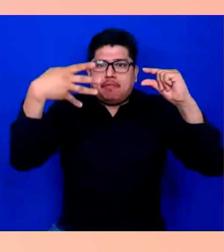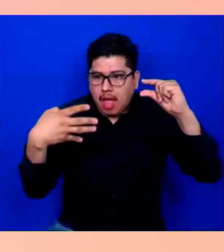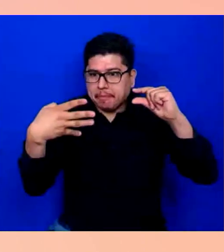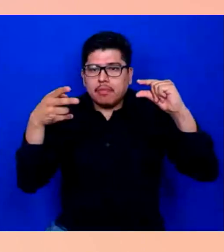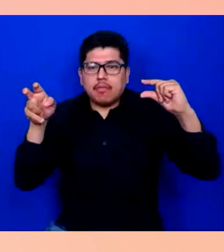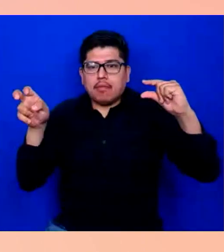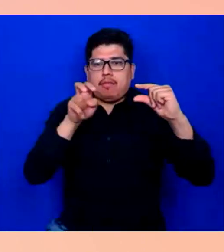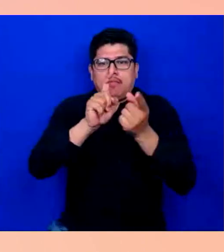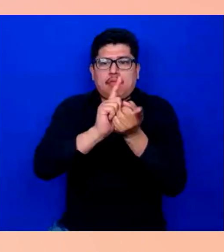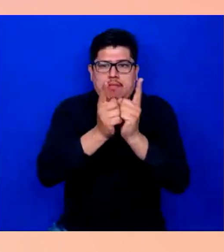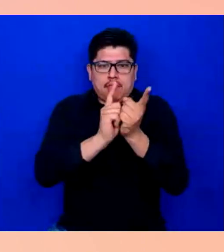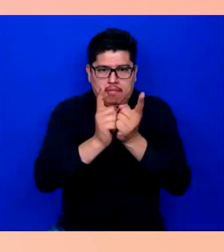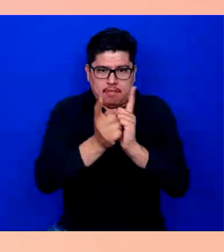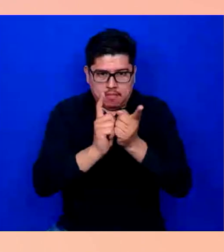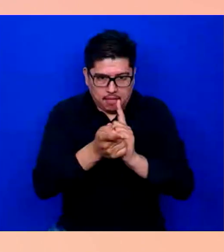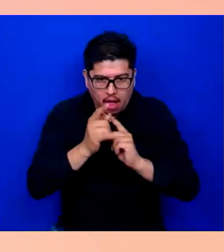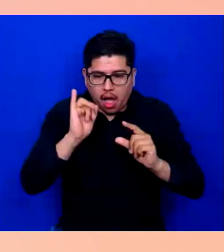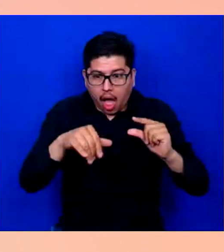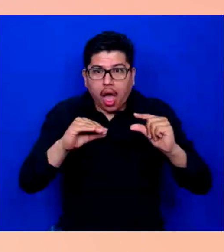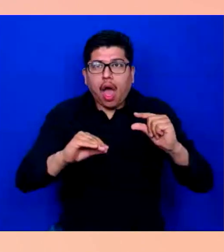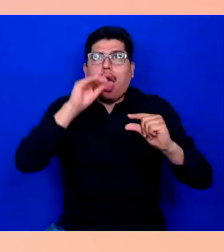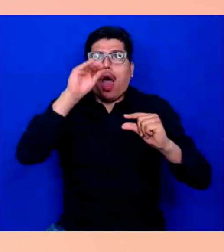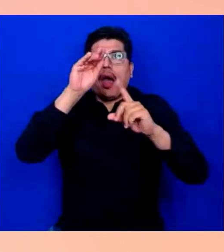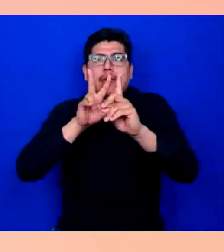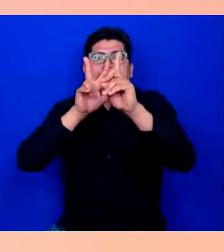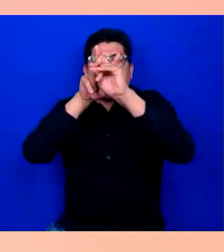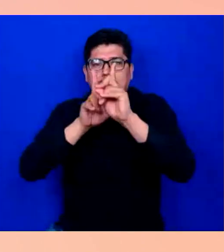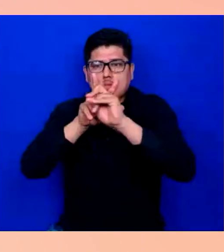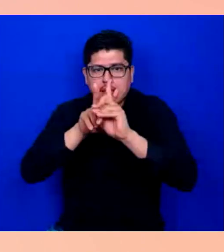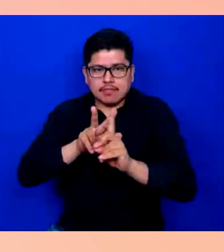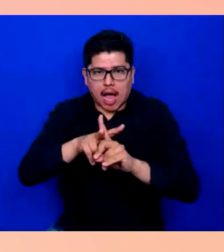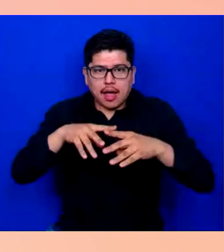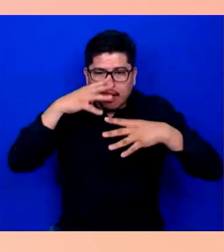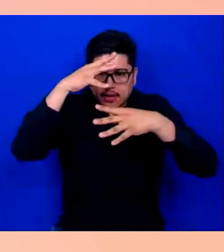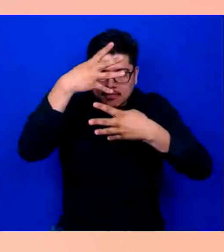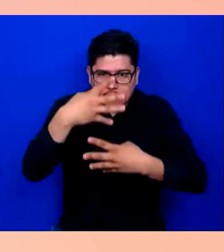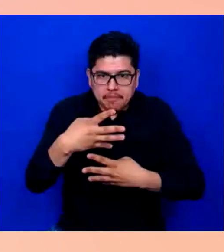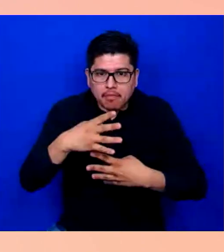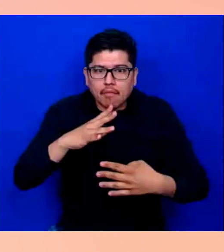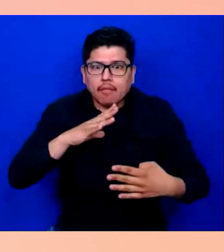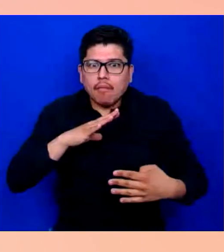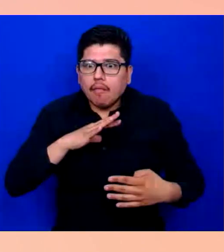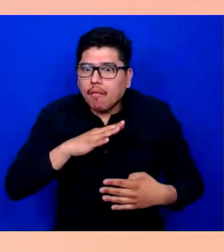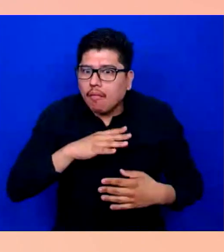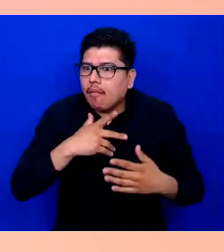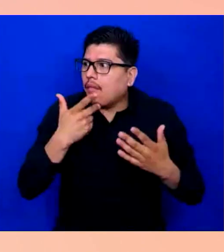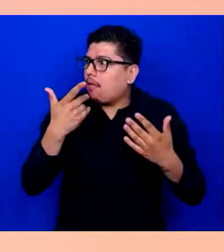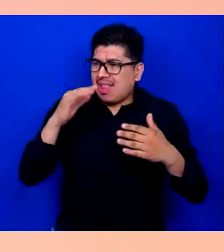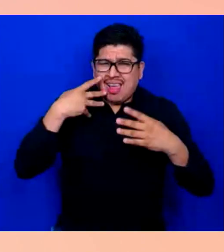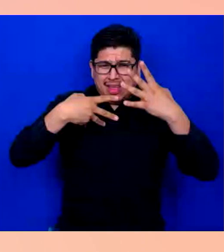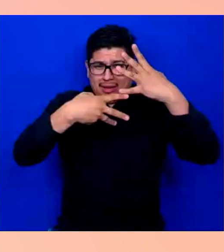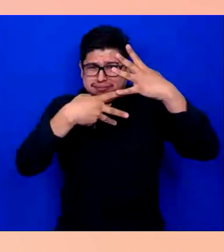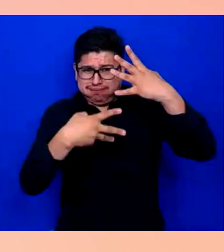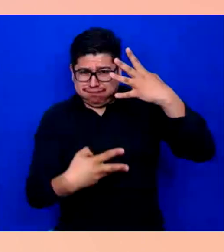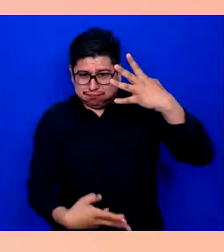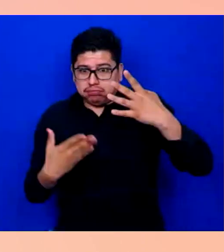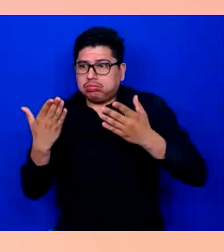Intellicode is trained on thousands of public repos so it's often able to suggest something that's actually useful to me.